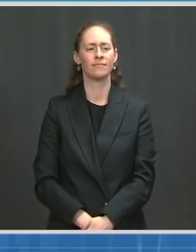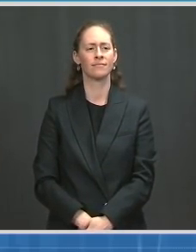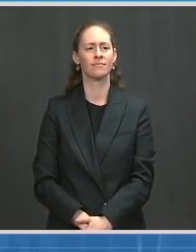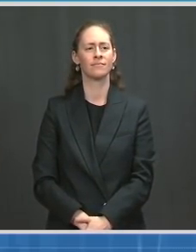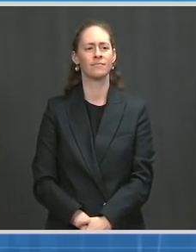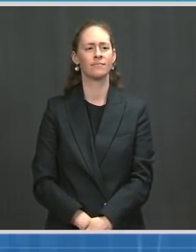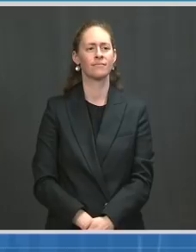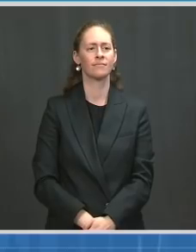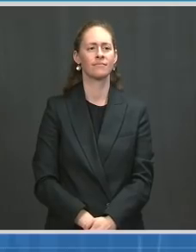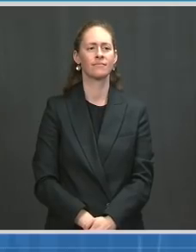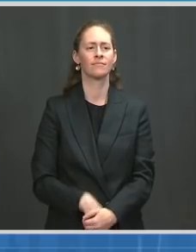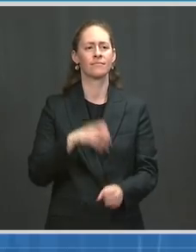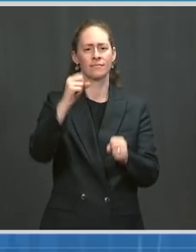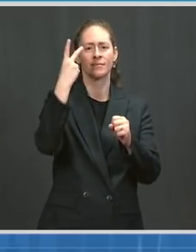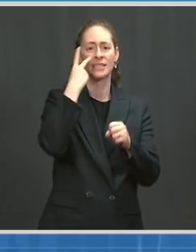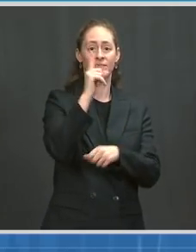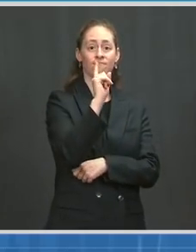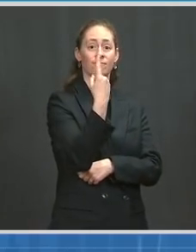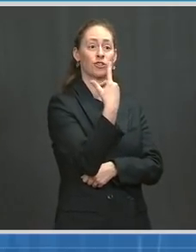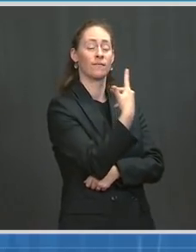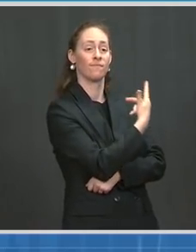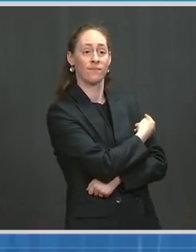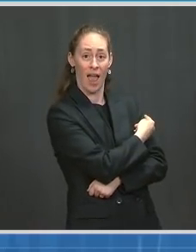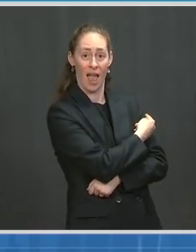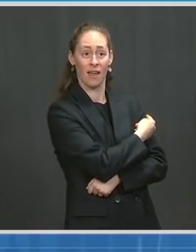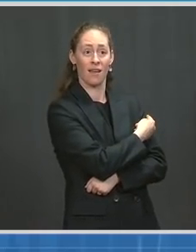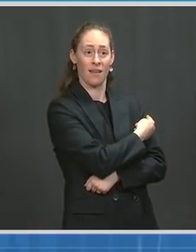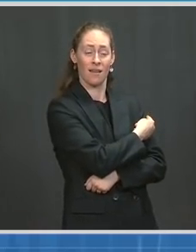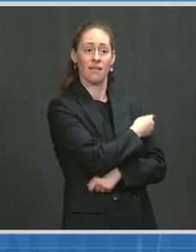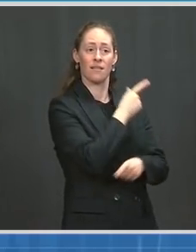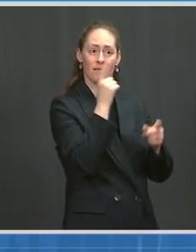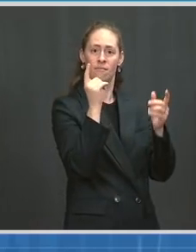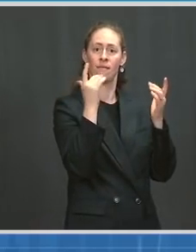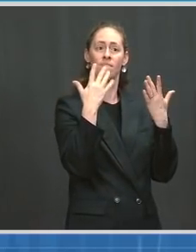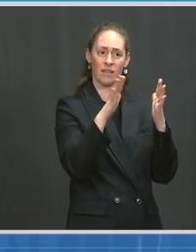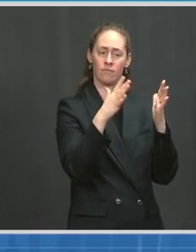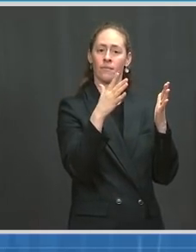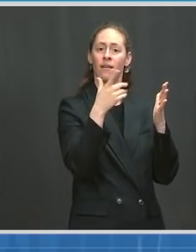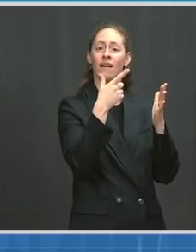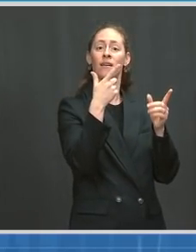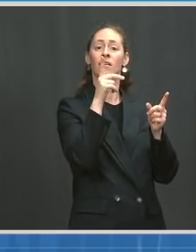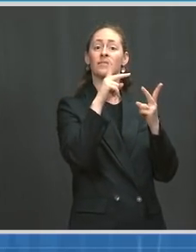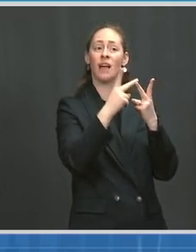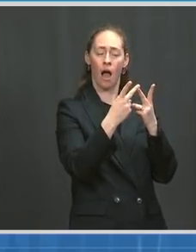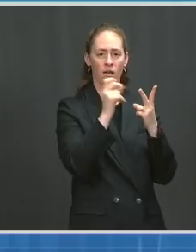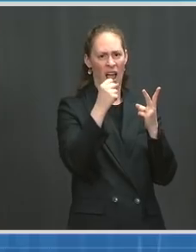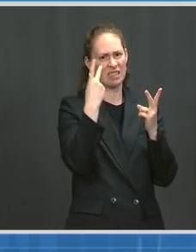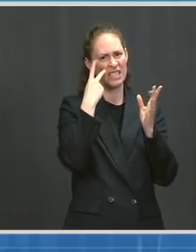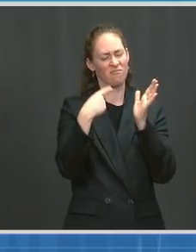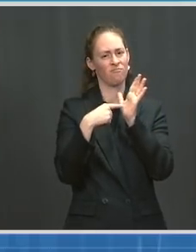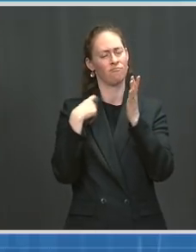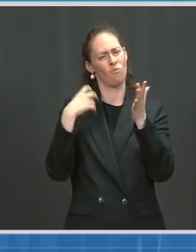Next slide. On the other side of the coin are those in the same study who are unvaccinated.